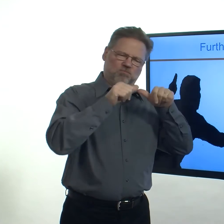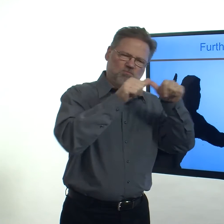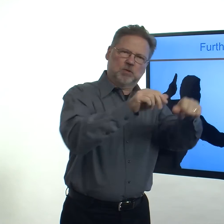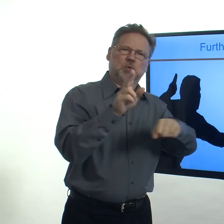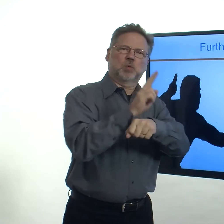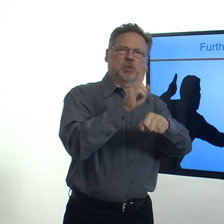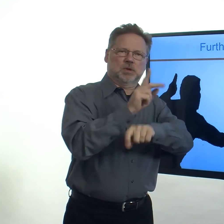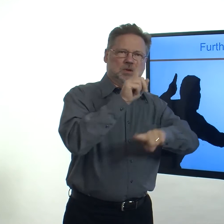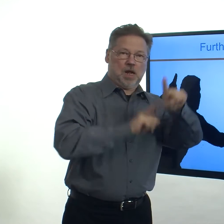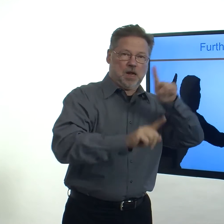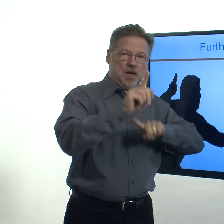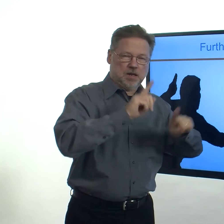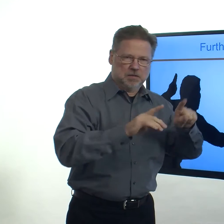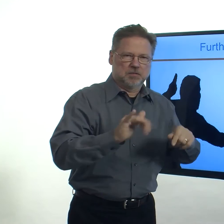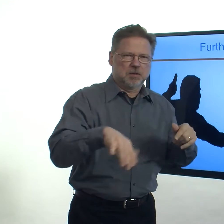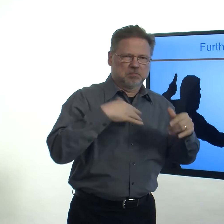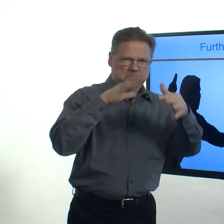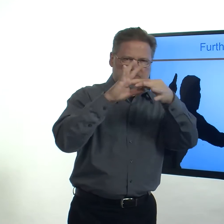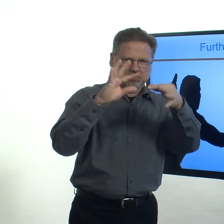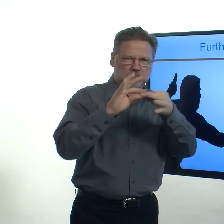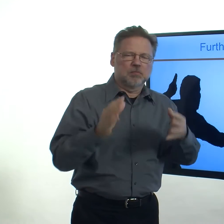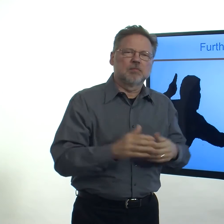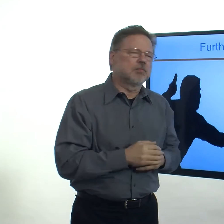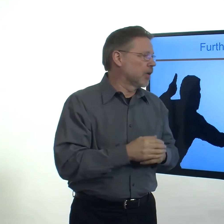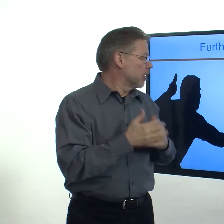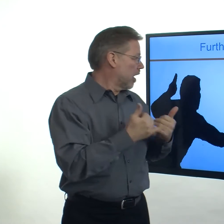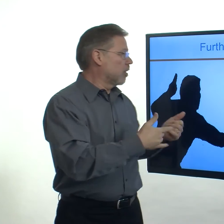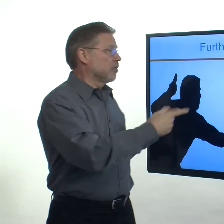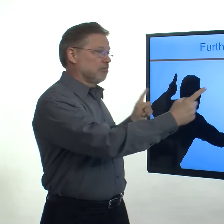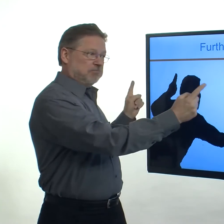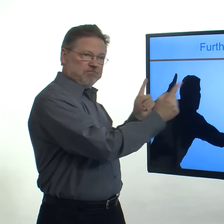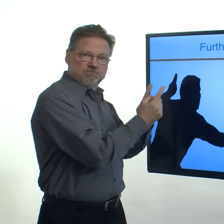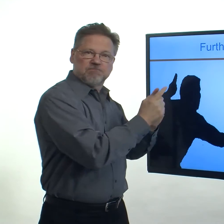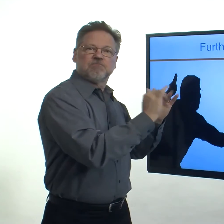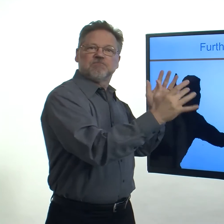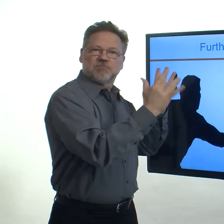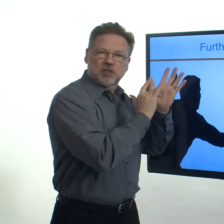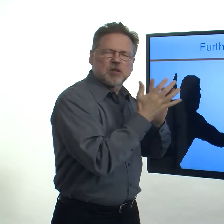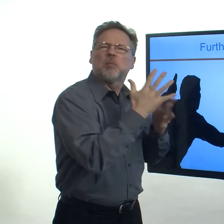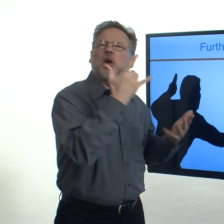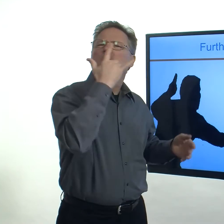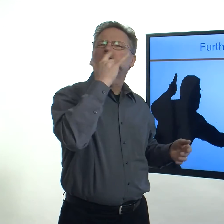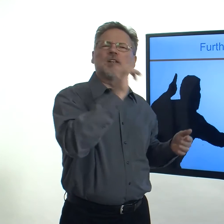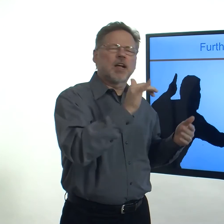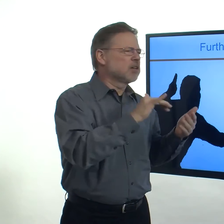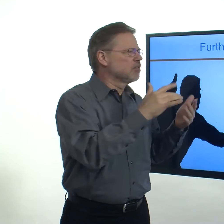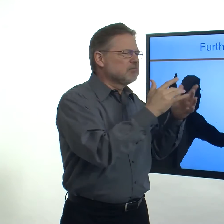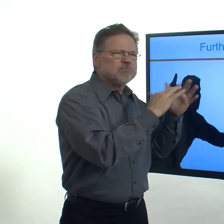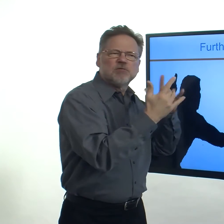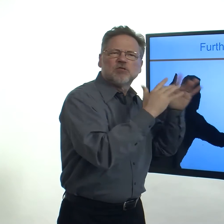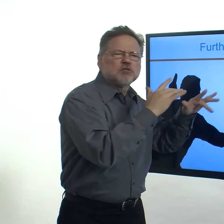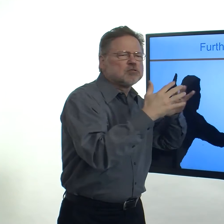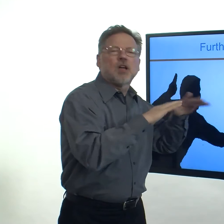I’ll focus on those who continue using sign language. Now, let’s say these two people have an interaction.